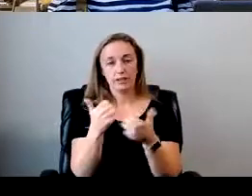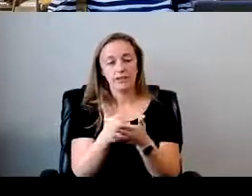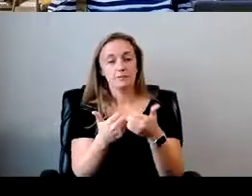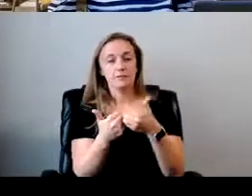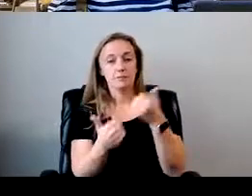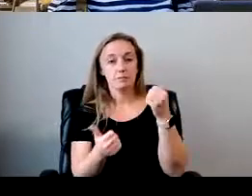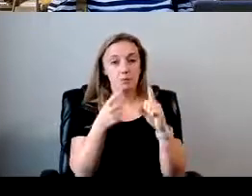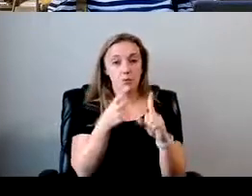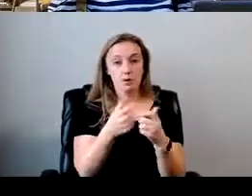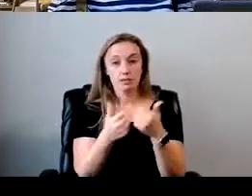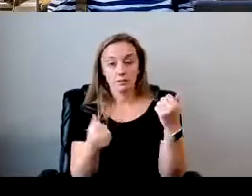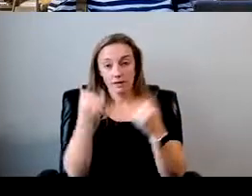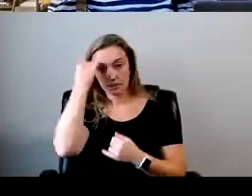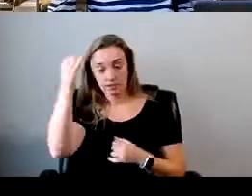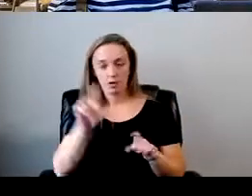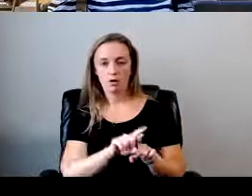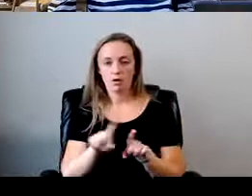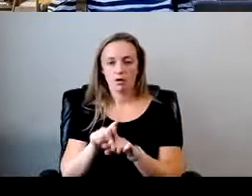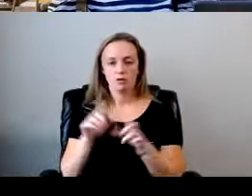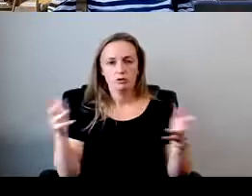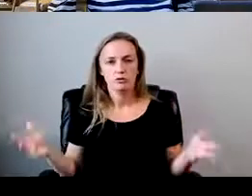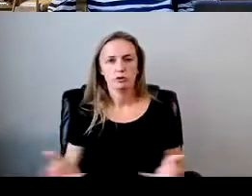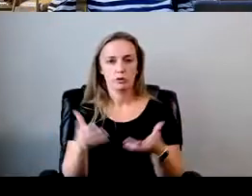And they can also encourage further reading by embedding links.